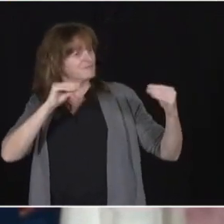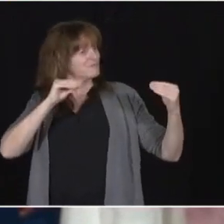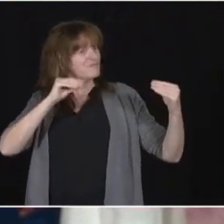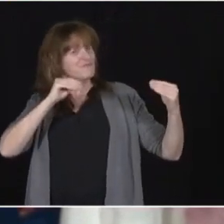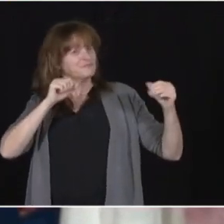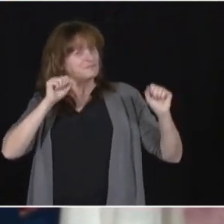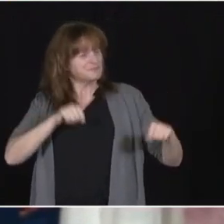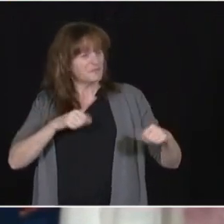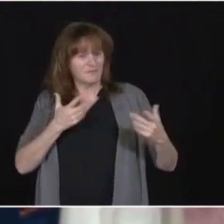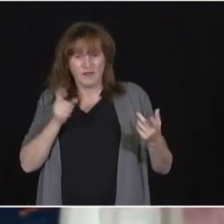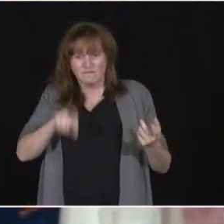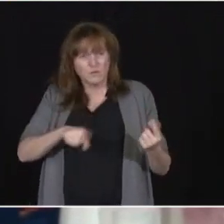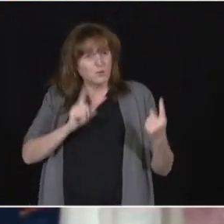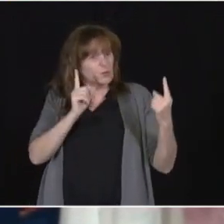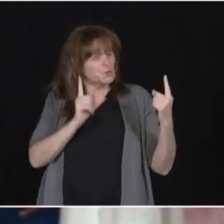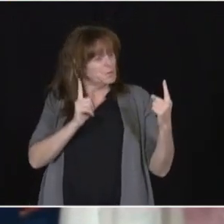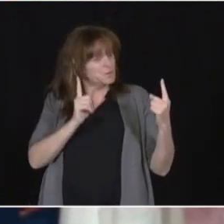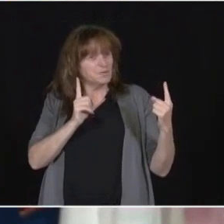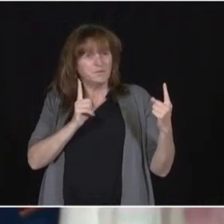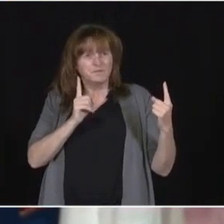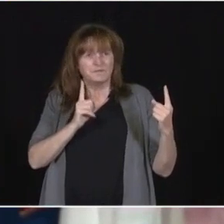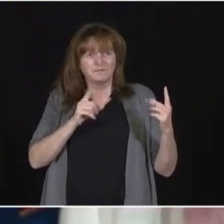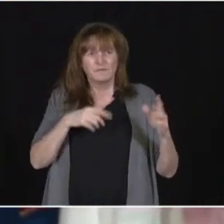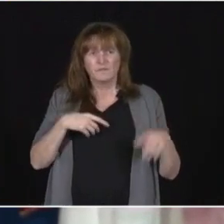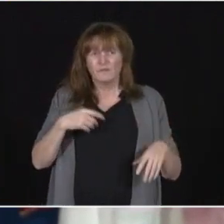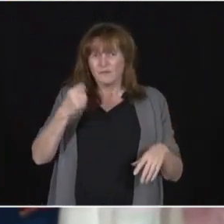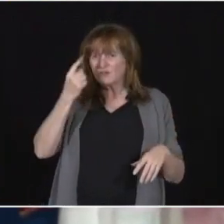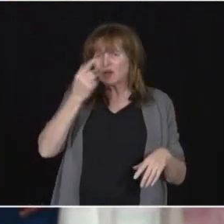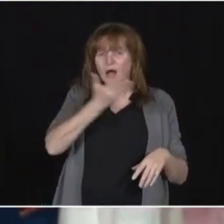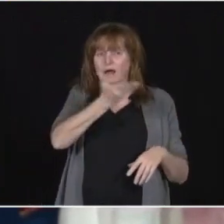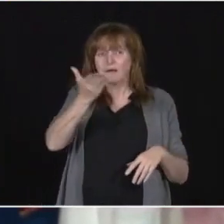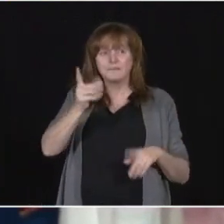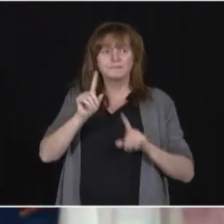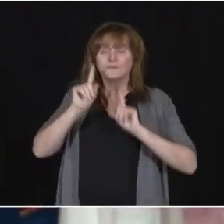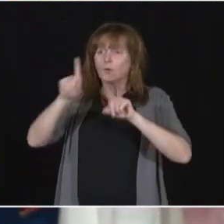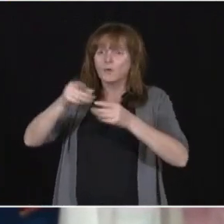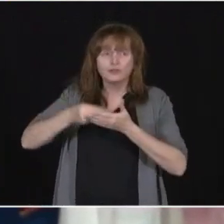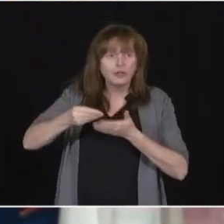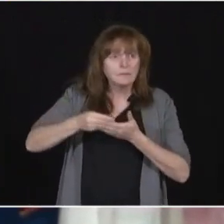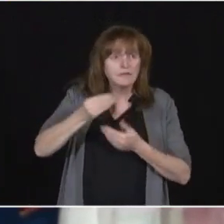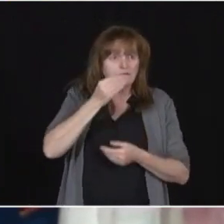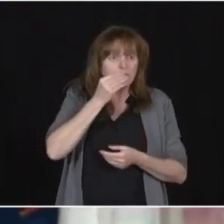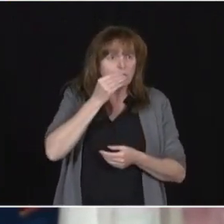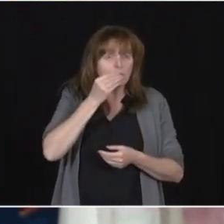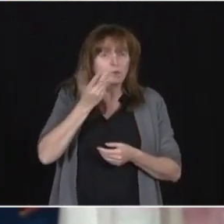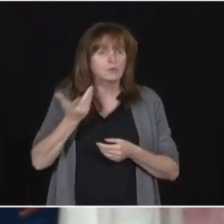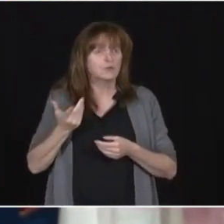Our help in older parent with chores around the house. And I can't stress this enough to stop the spread